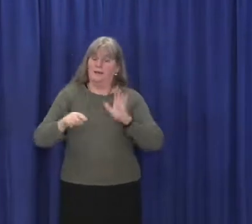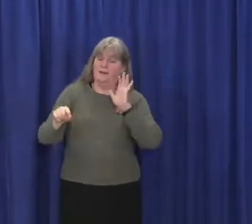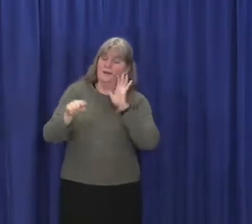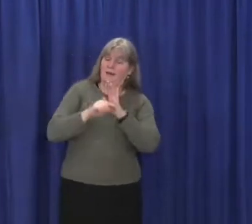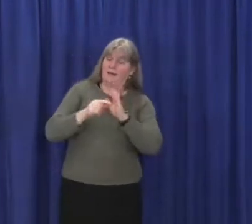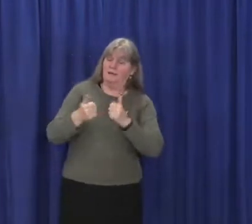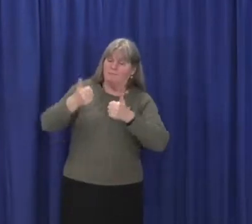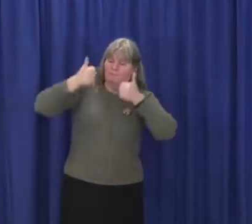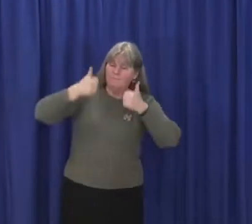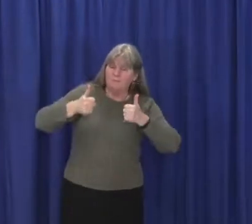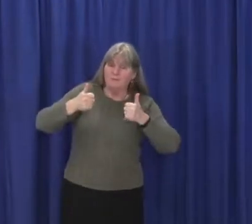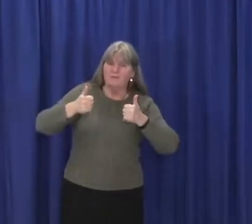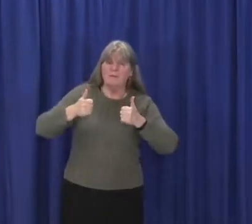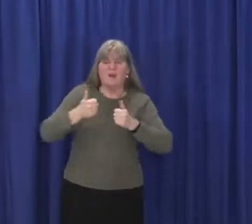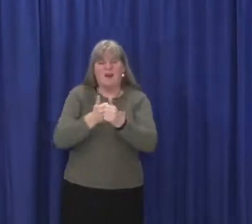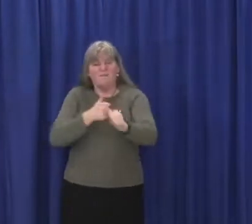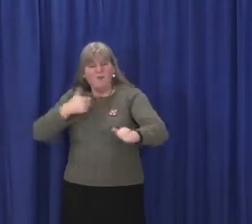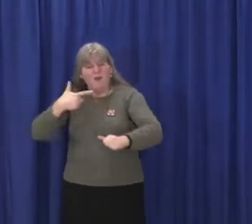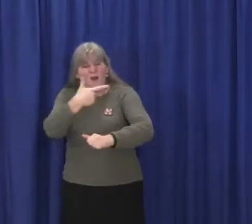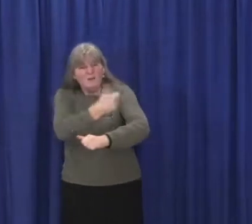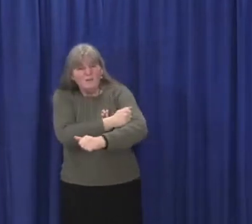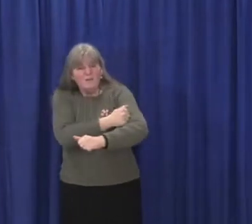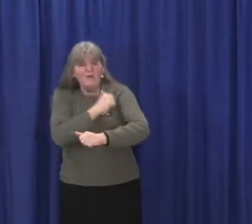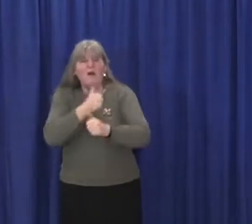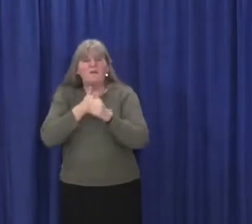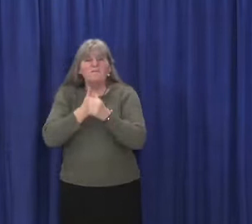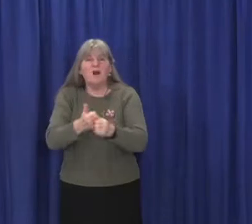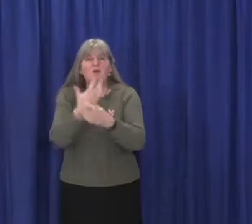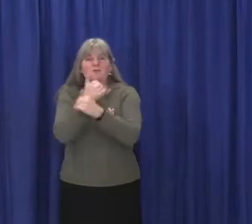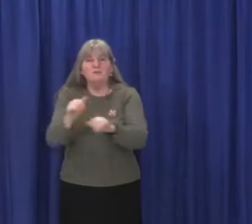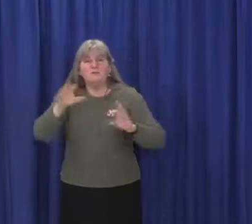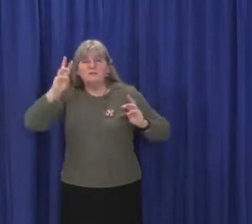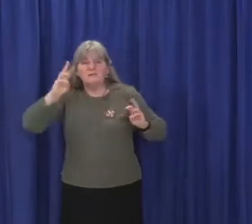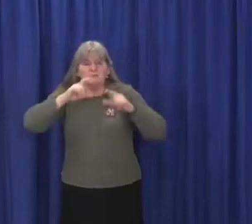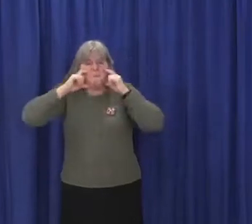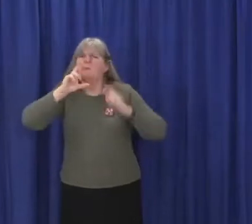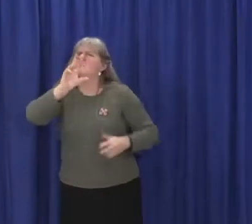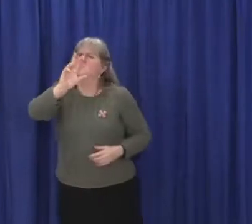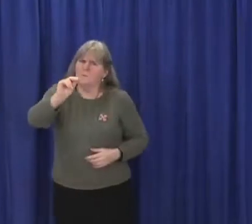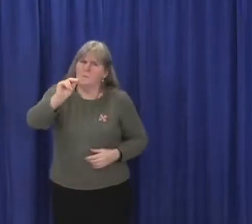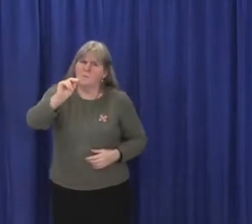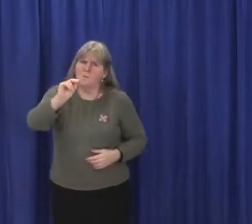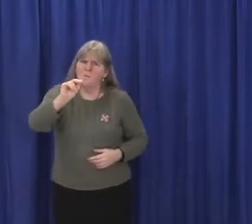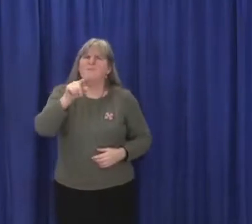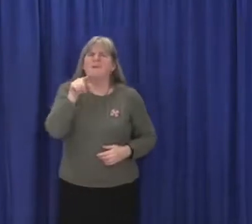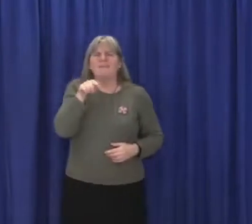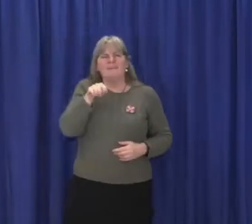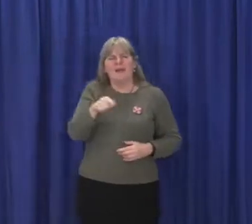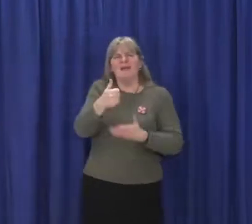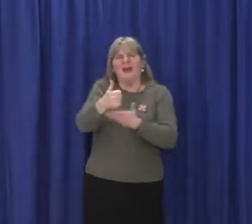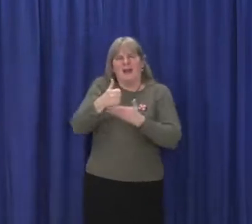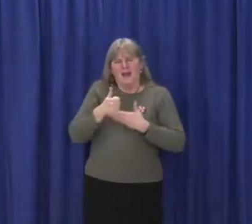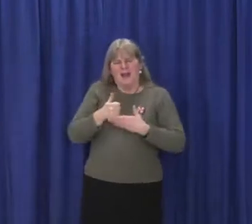public health measures. Still, they are an additional tool that can be used to support learning to--